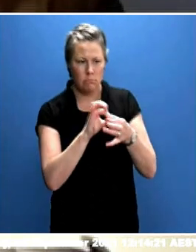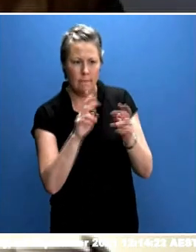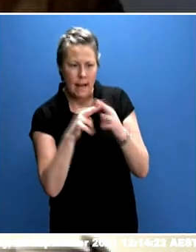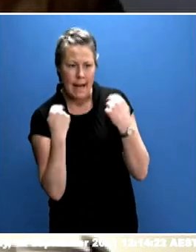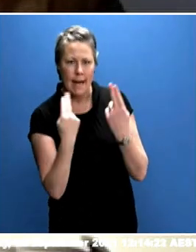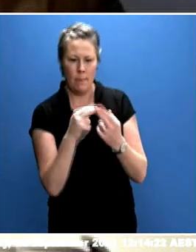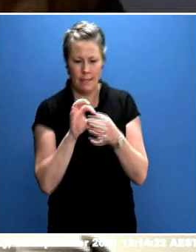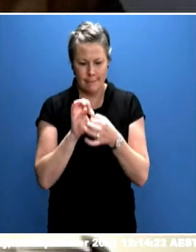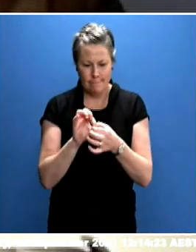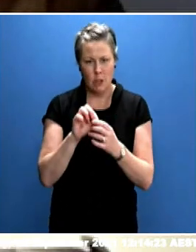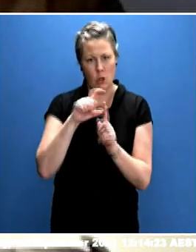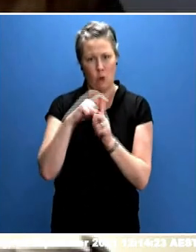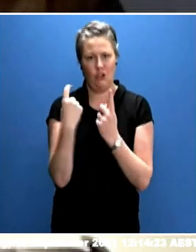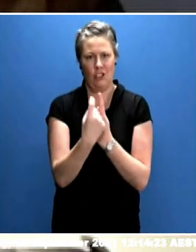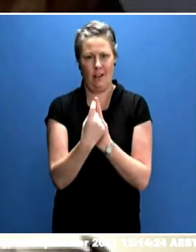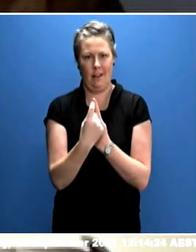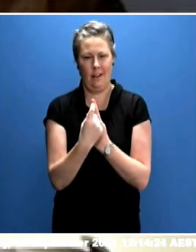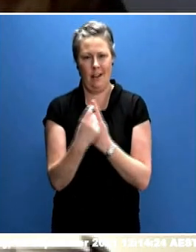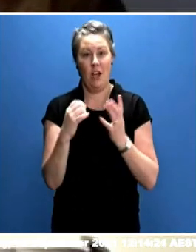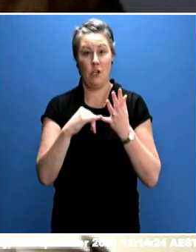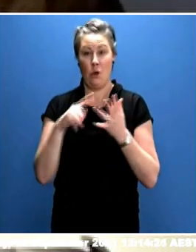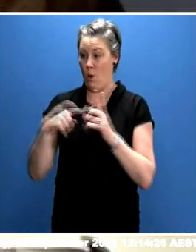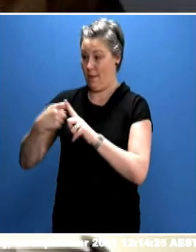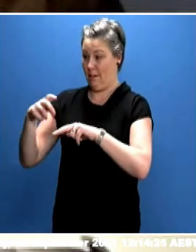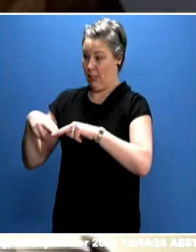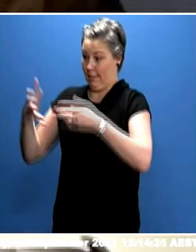And so a step-down facility where a child could go after the Kath French